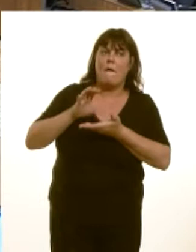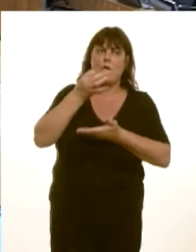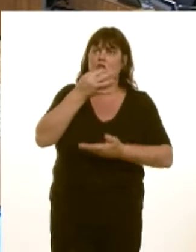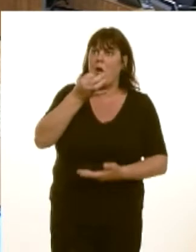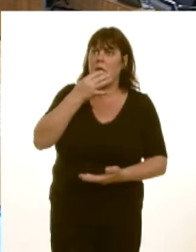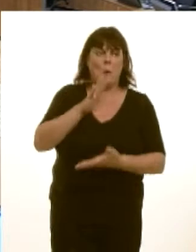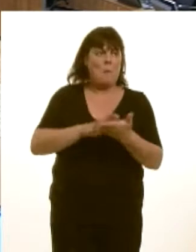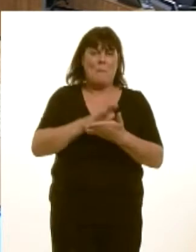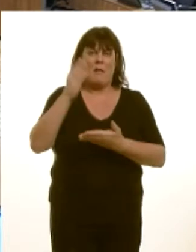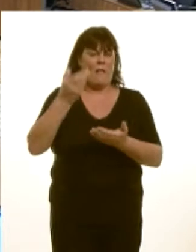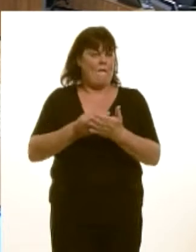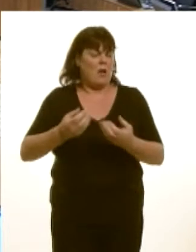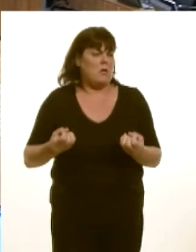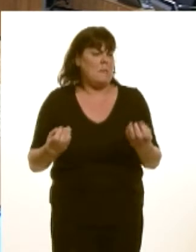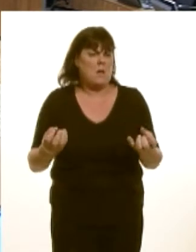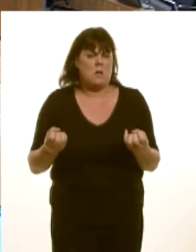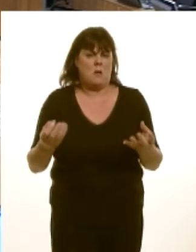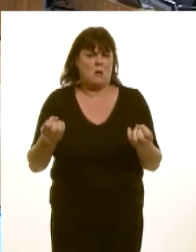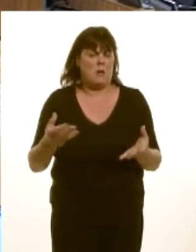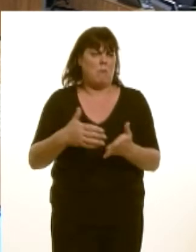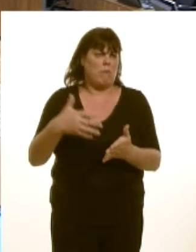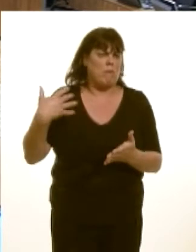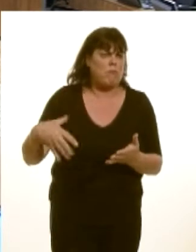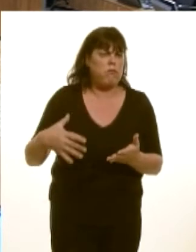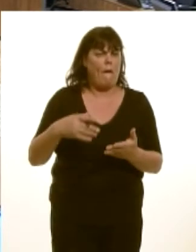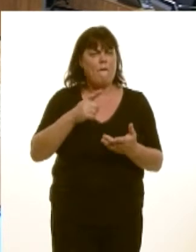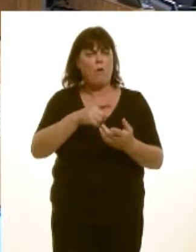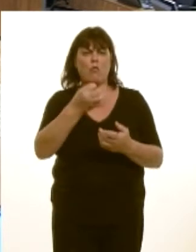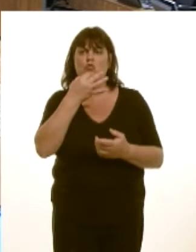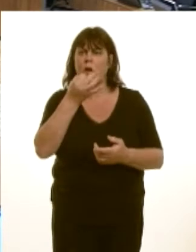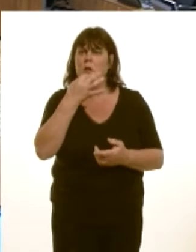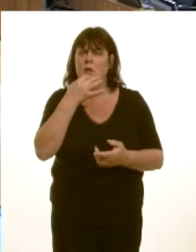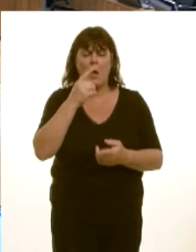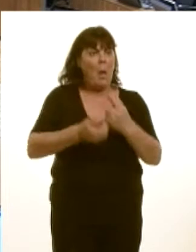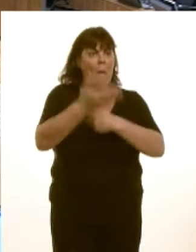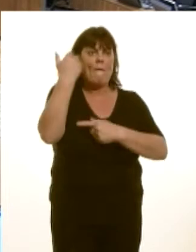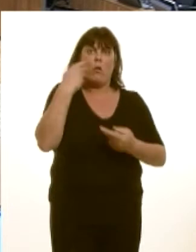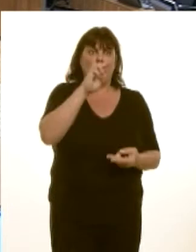over the odds for drugs that, in the past, would have cost the NHS a lot less.